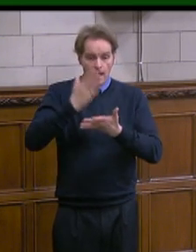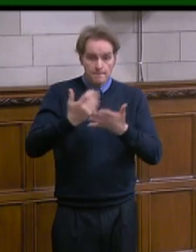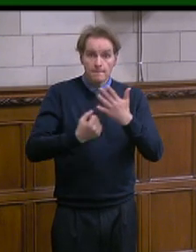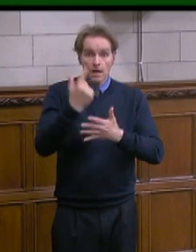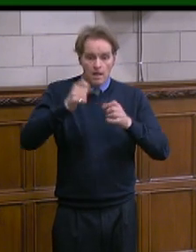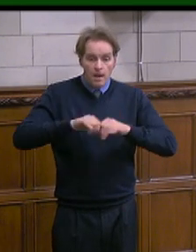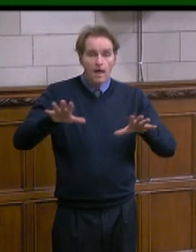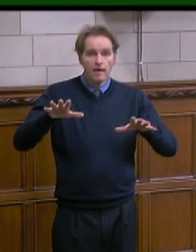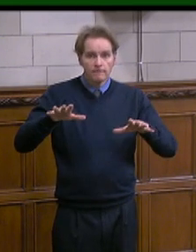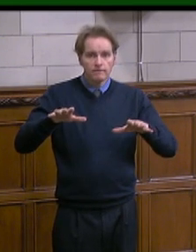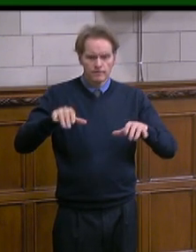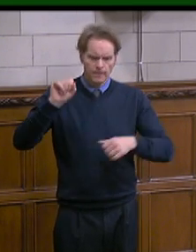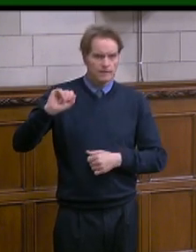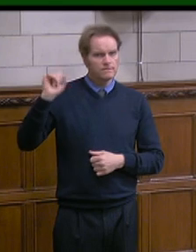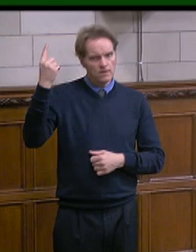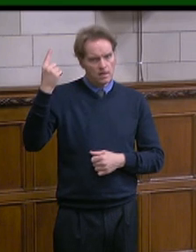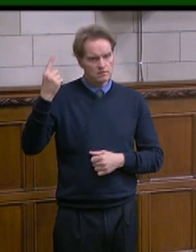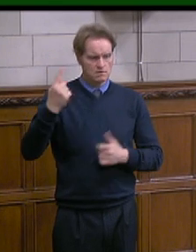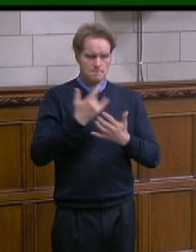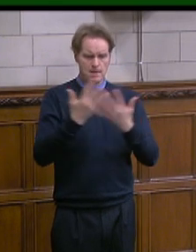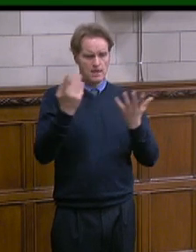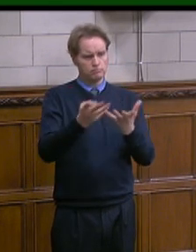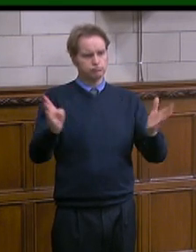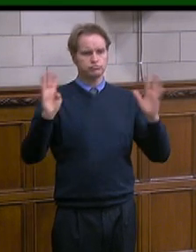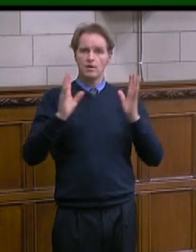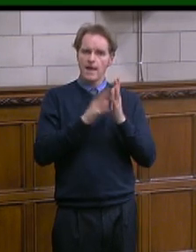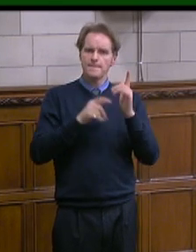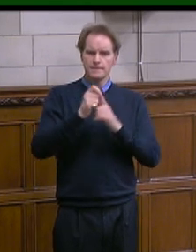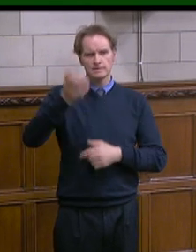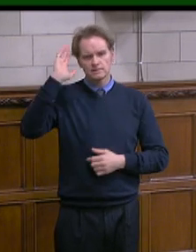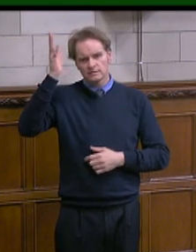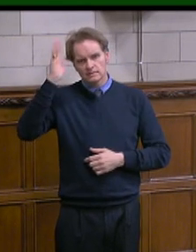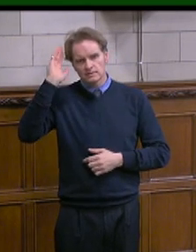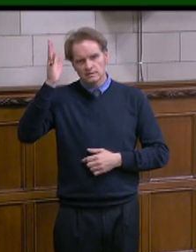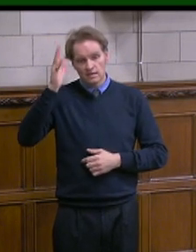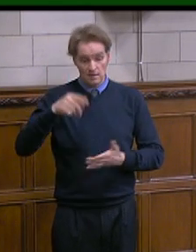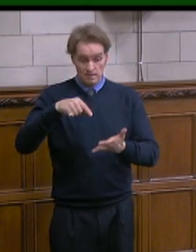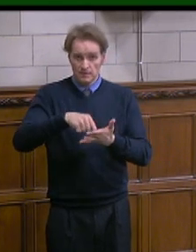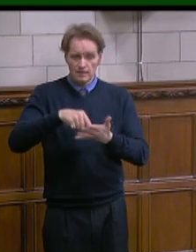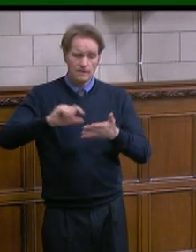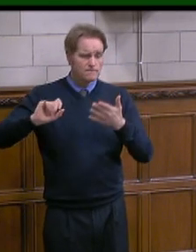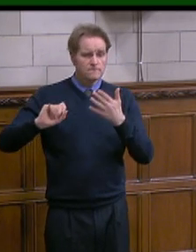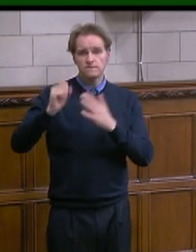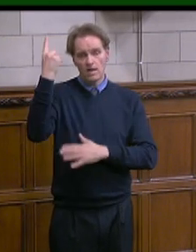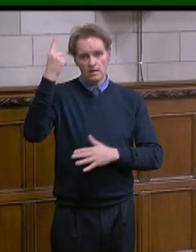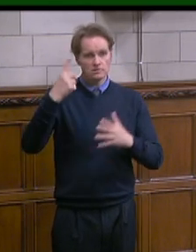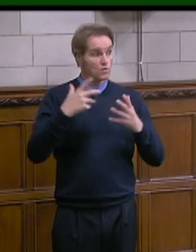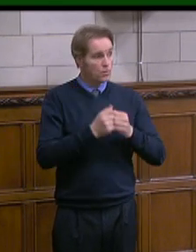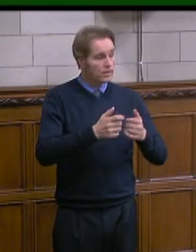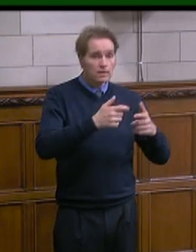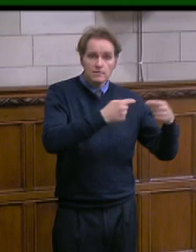This is the first debate with simultaneous translation for the live feed, although I